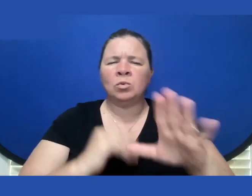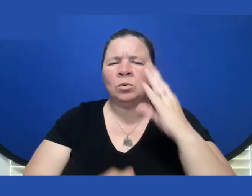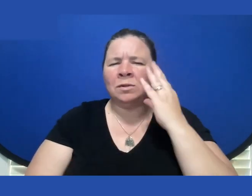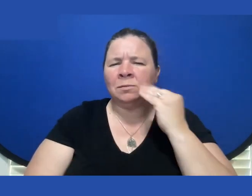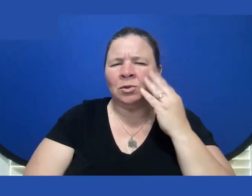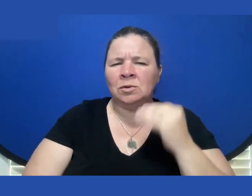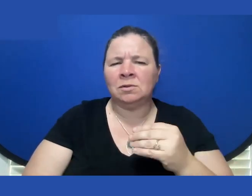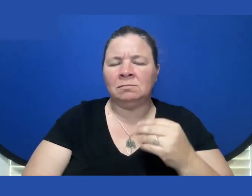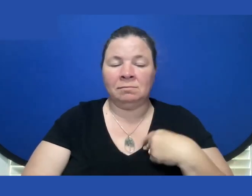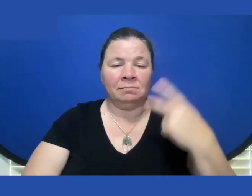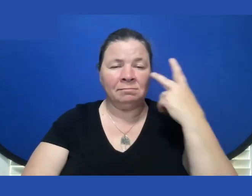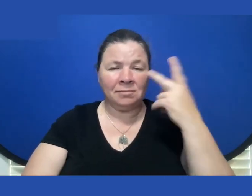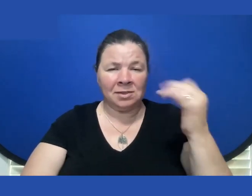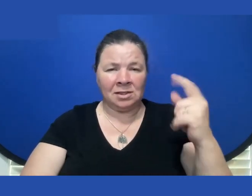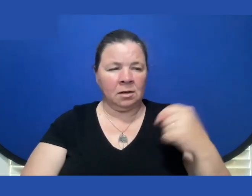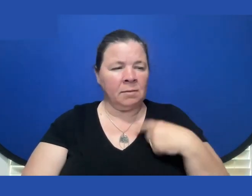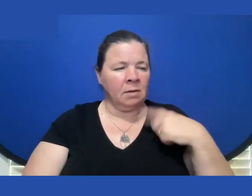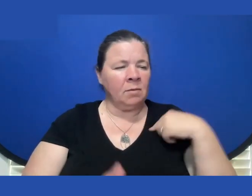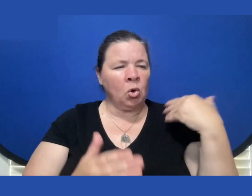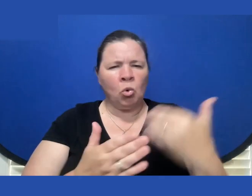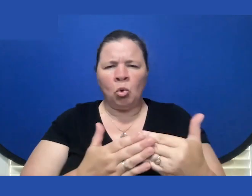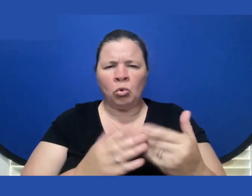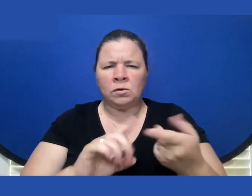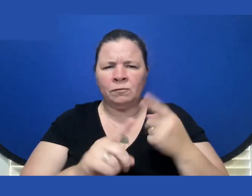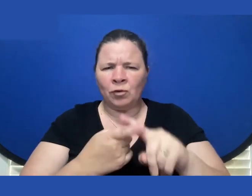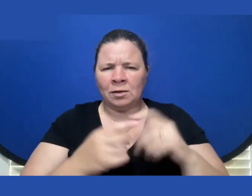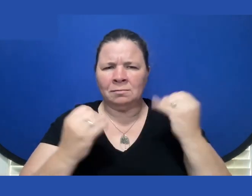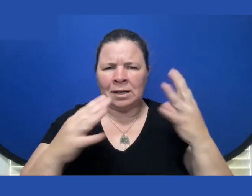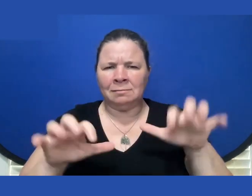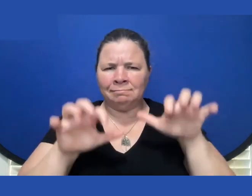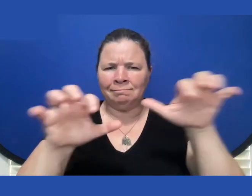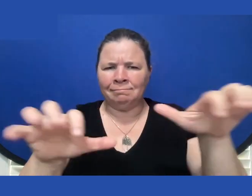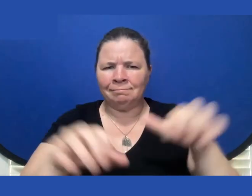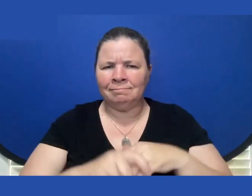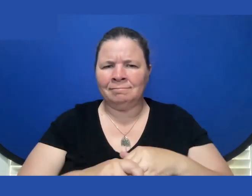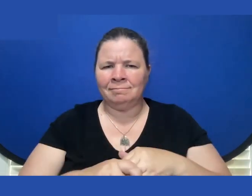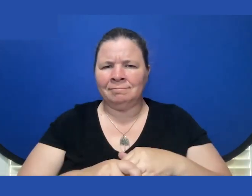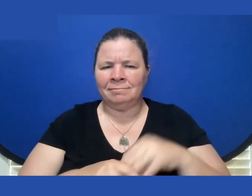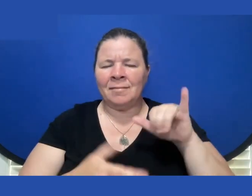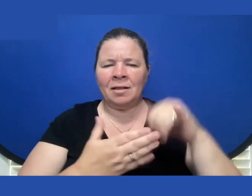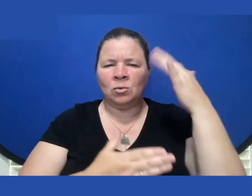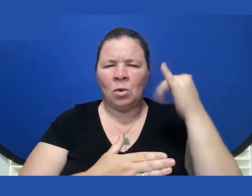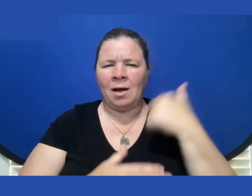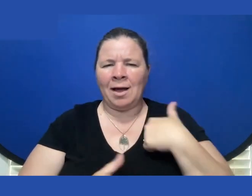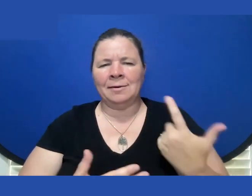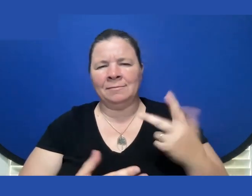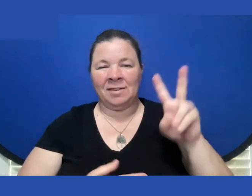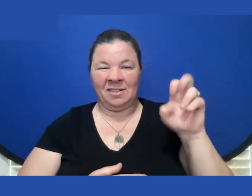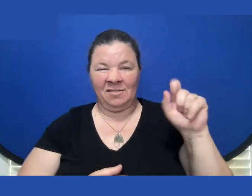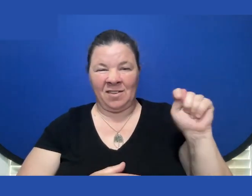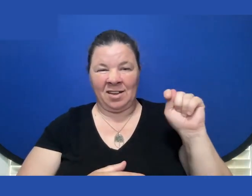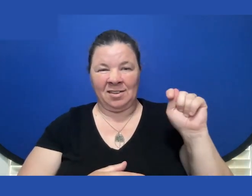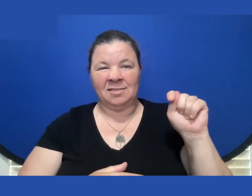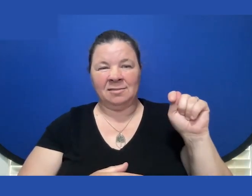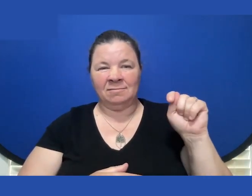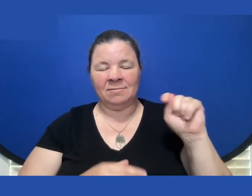Like, I've actually really close colleagues, and that's why I've kind of put, you know, Veteran-centric hiring approaches too,